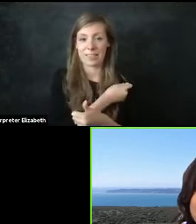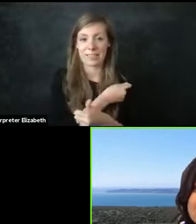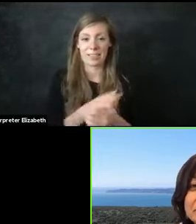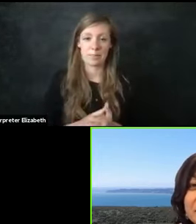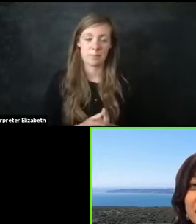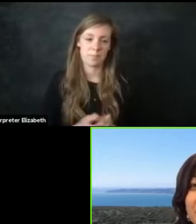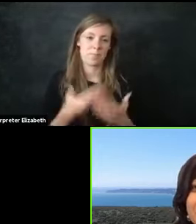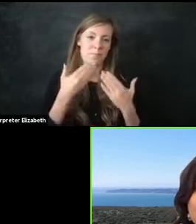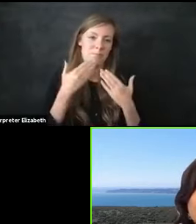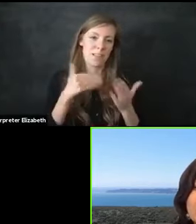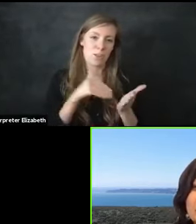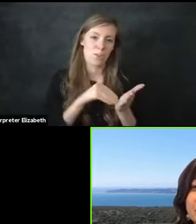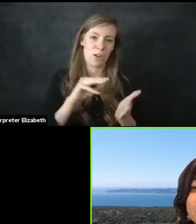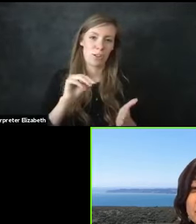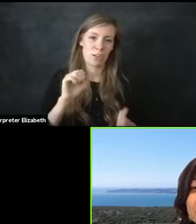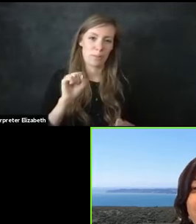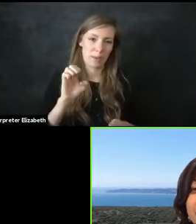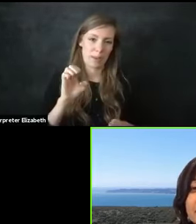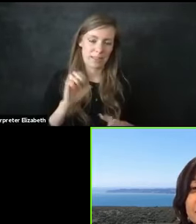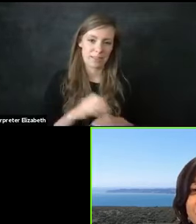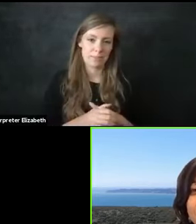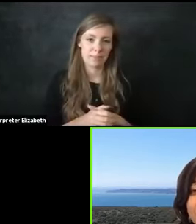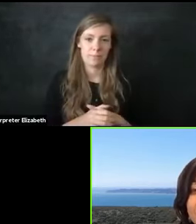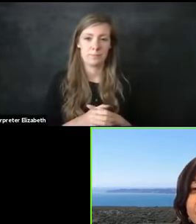Mace. The question on everyone's mind this week